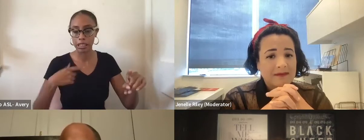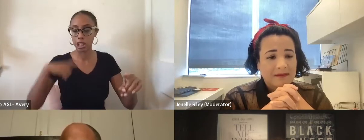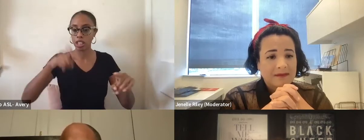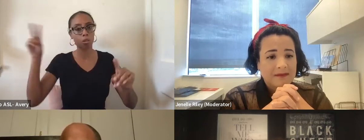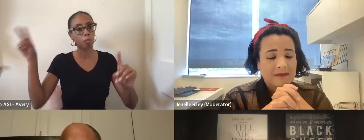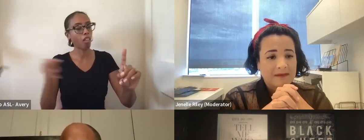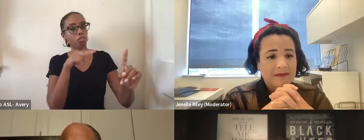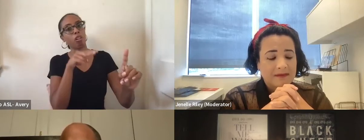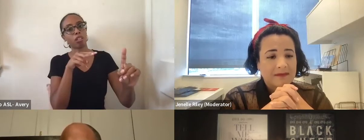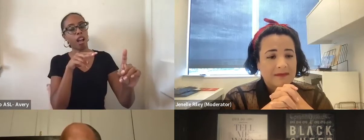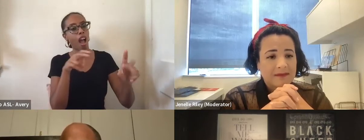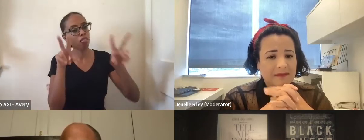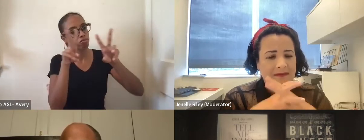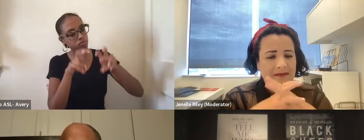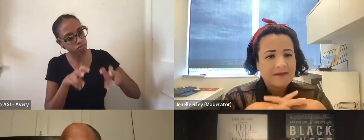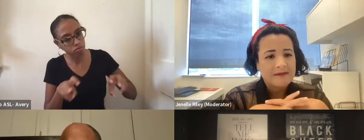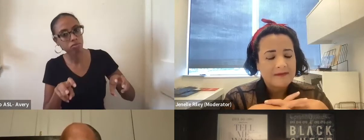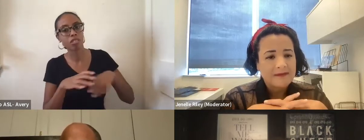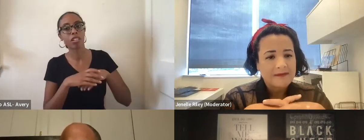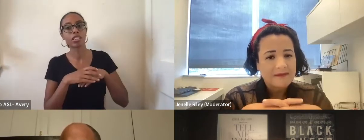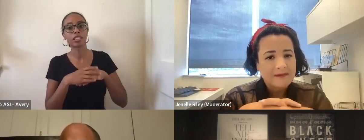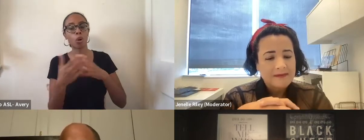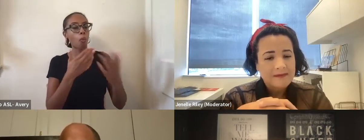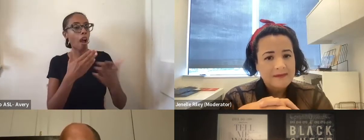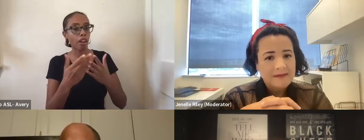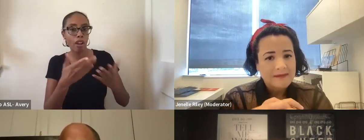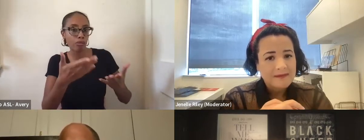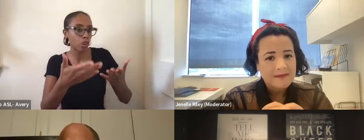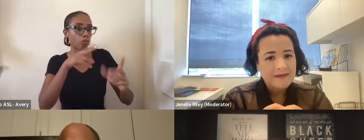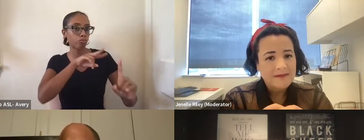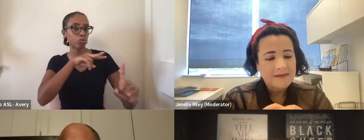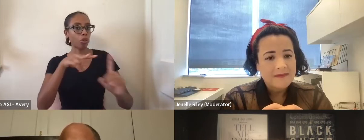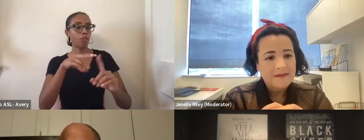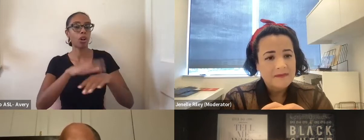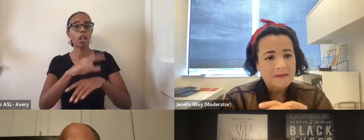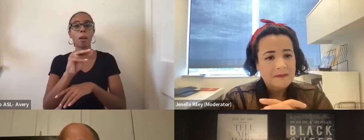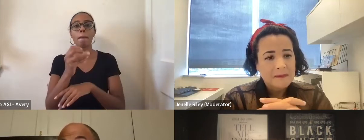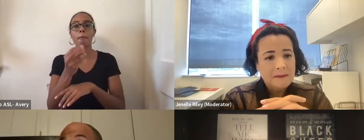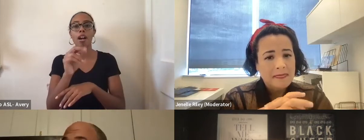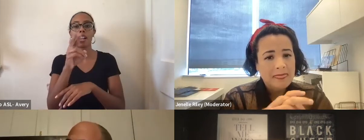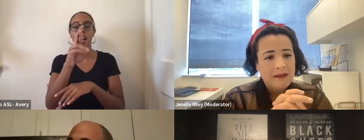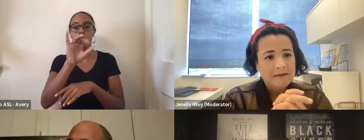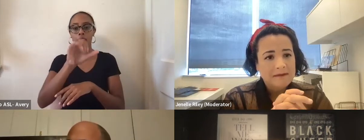So, yeah, for me -- It was a very different event when Diana died.